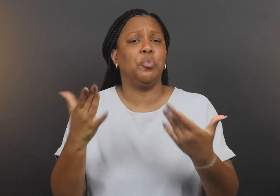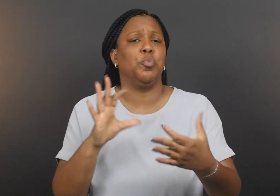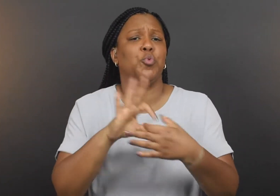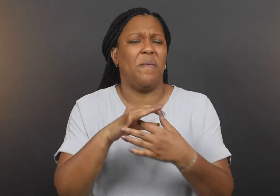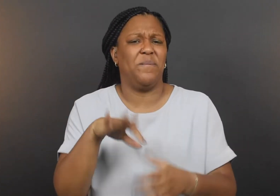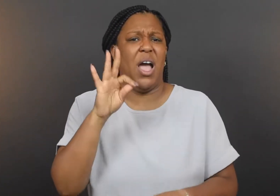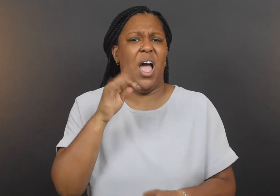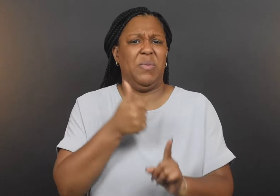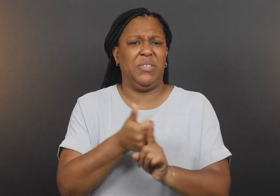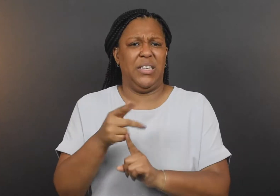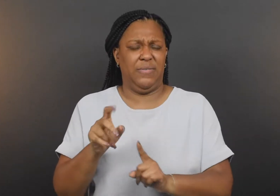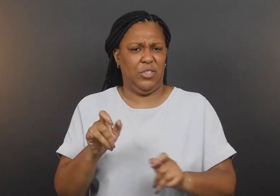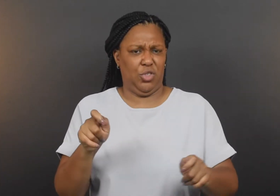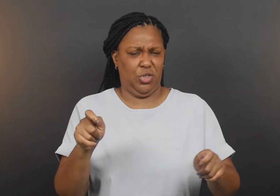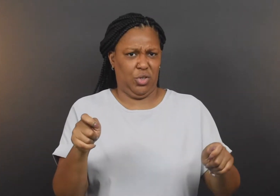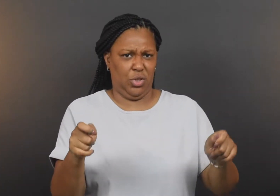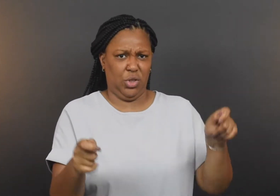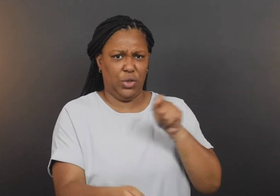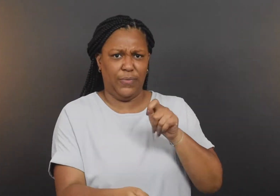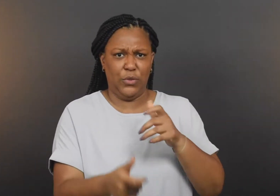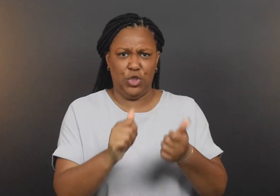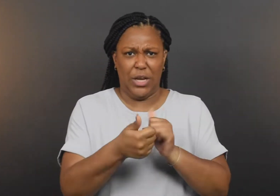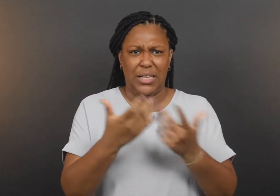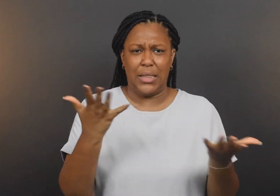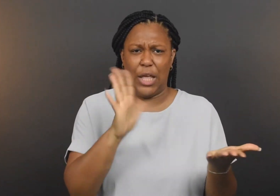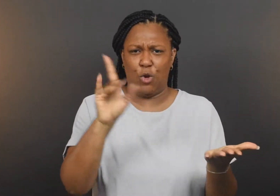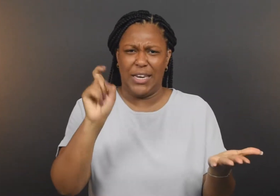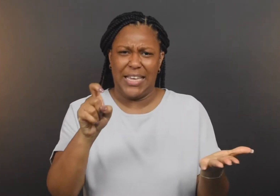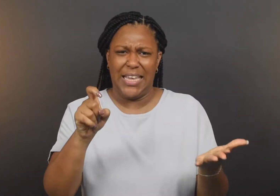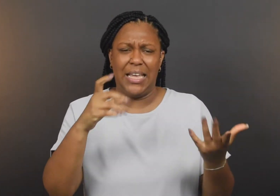themselves shifting to adapt to changing needs and conditions.